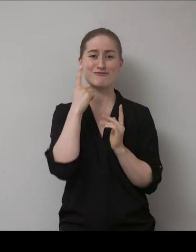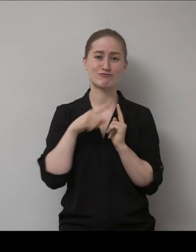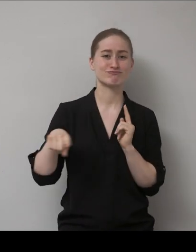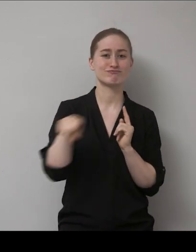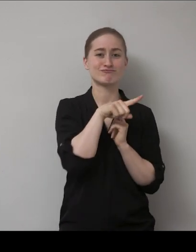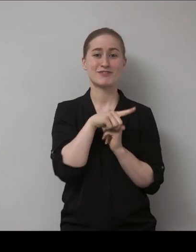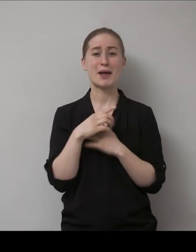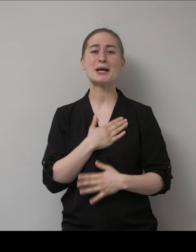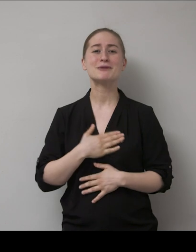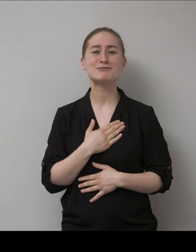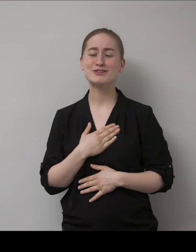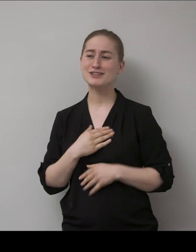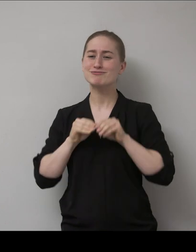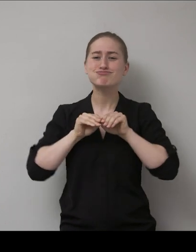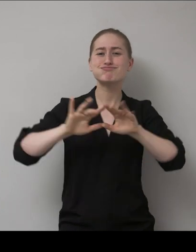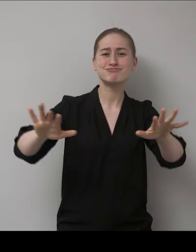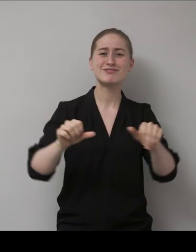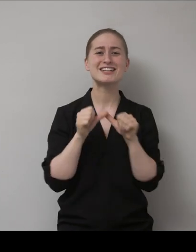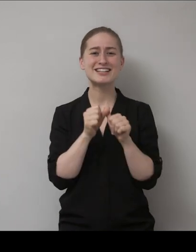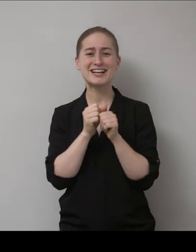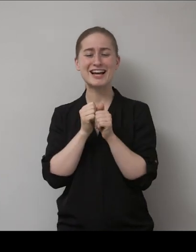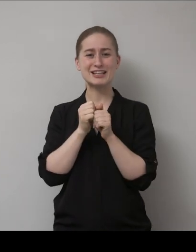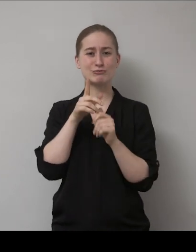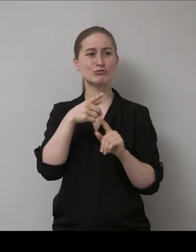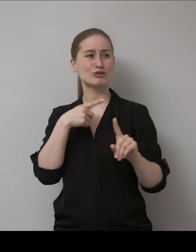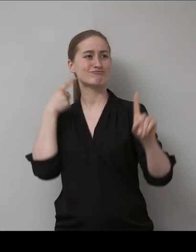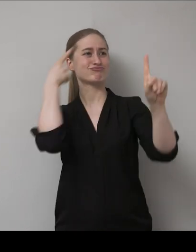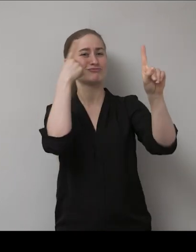and please go out there and keep conquering your dreams, and make us proud.